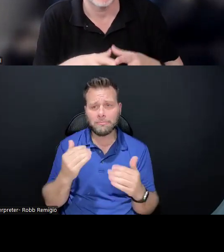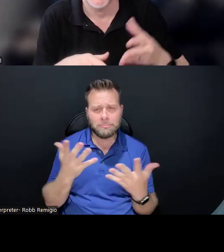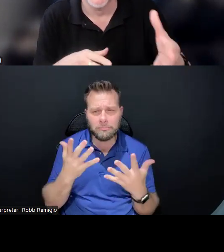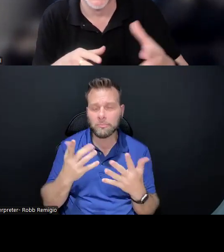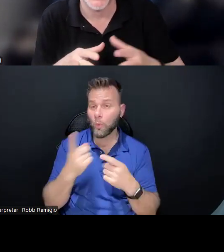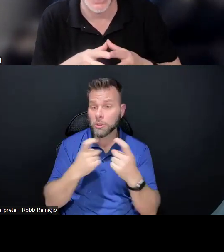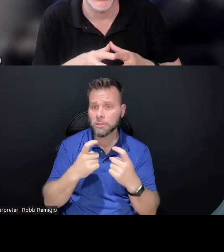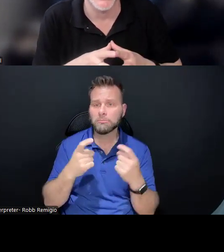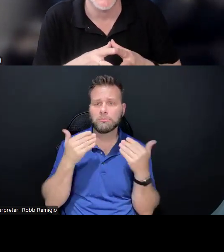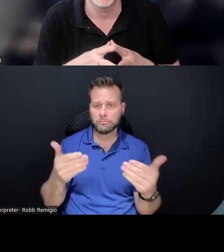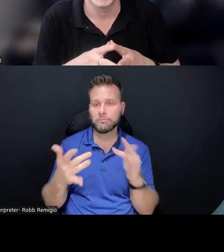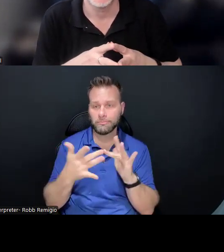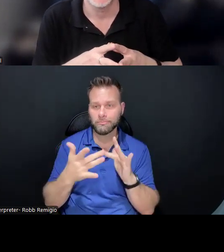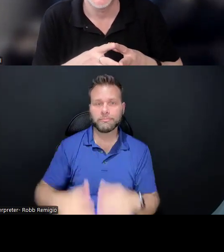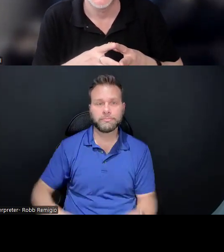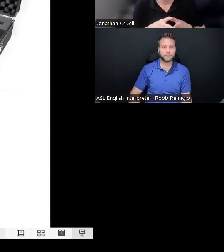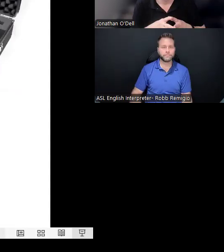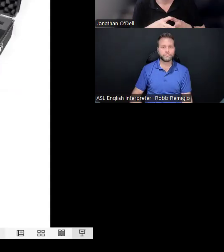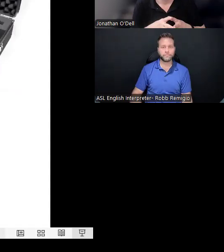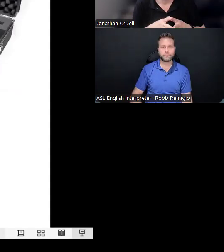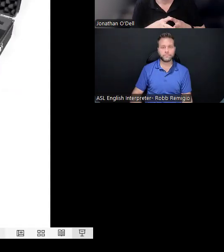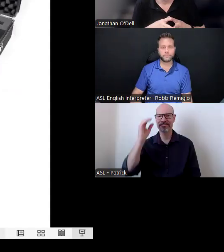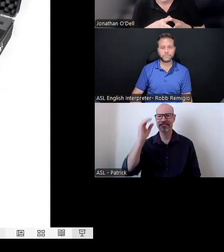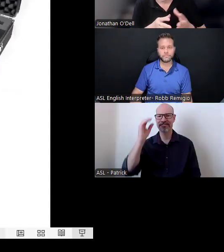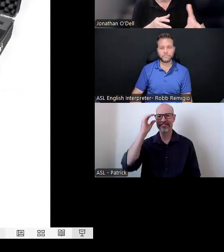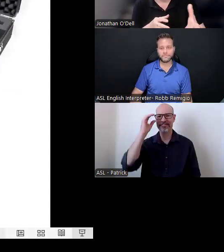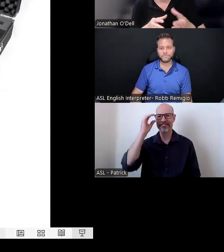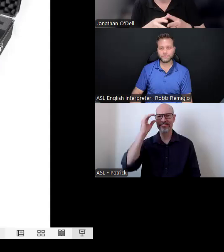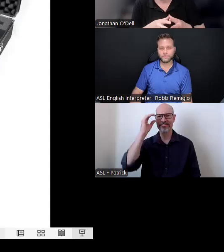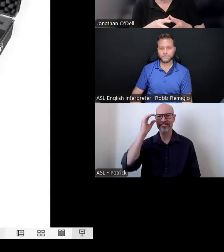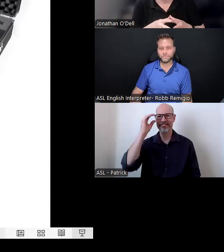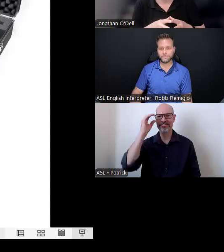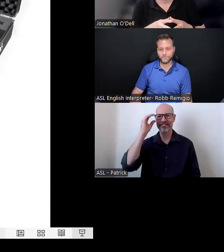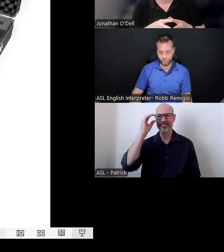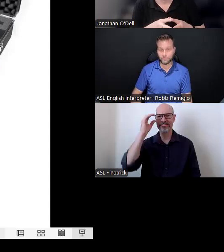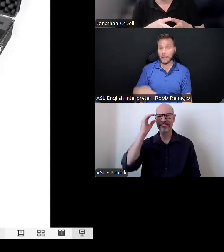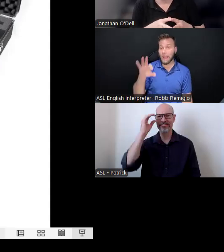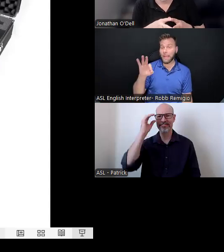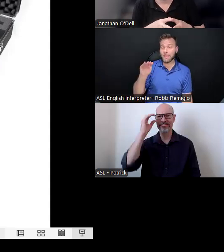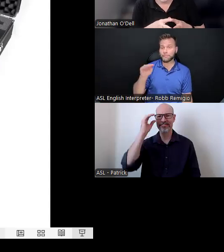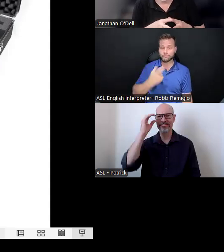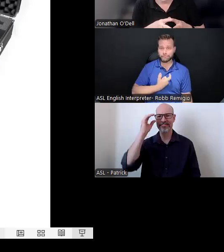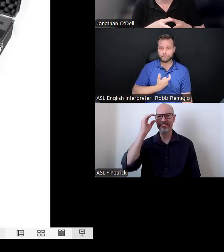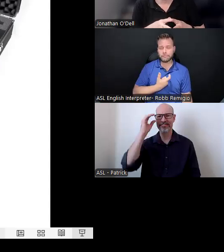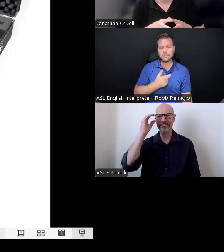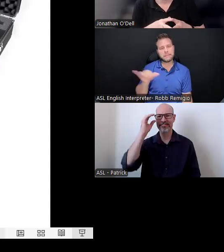about this, again, please Next slide, please. An FM system does the same